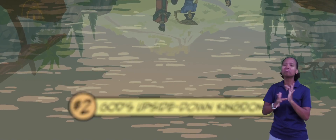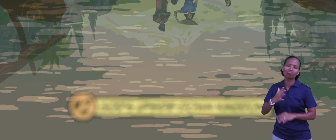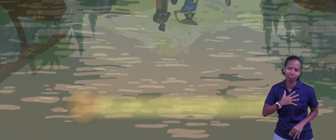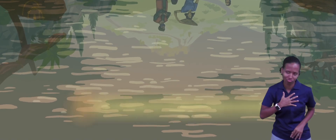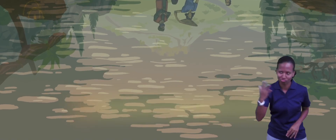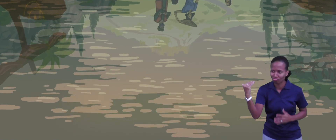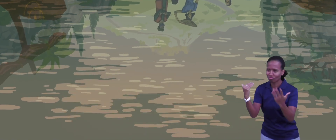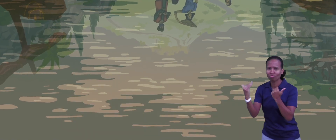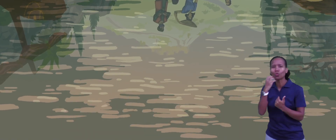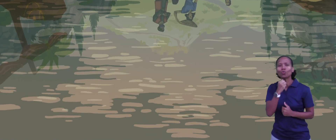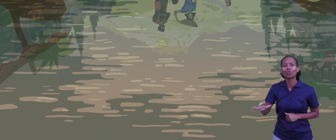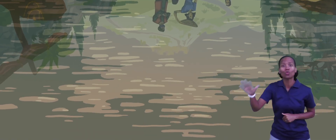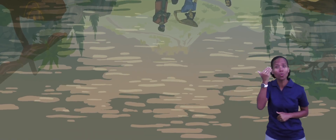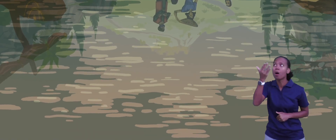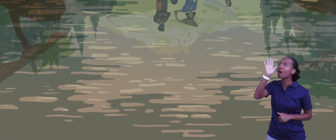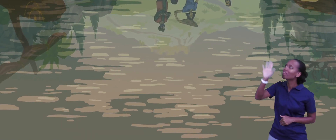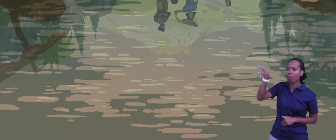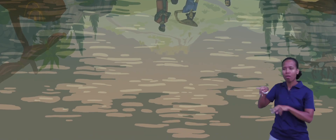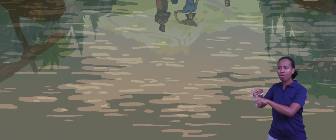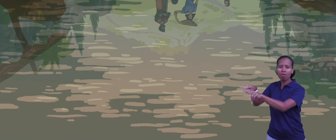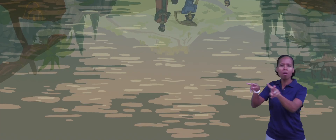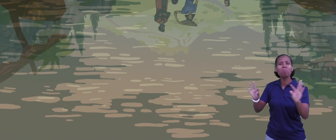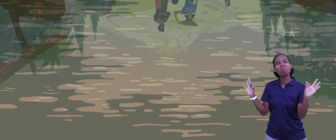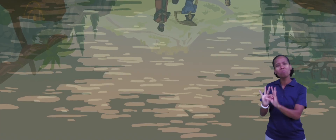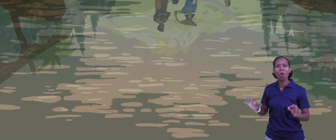especially those who are poor and of low status.